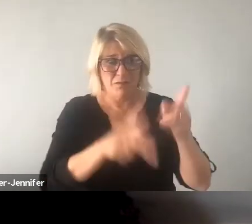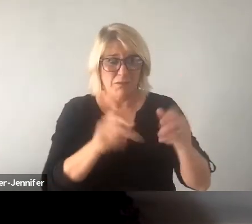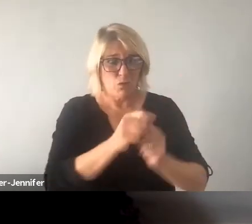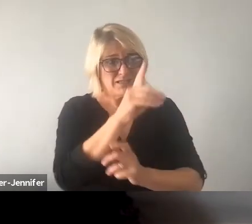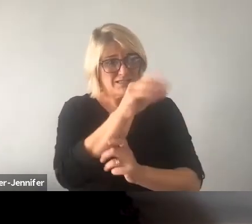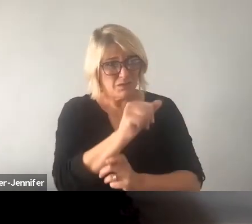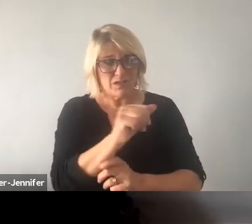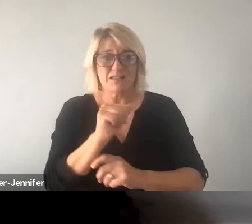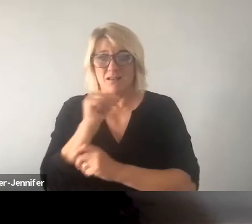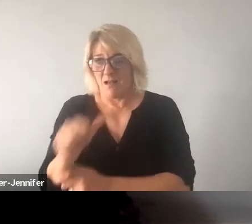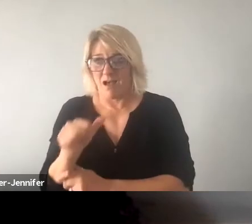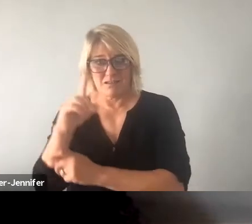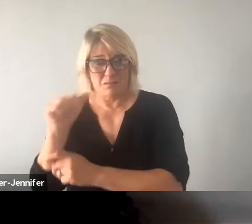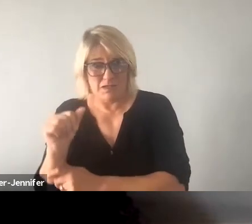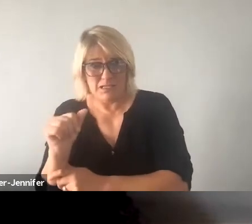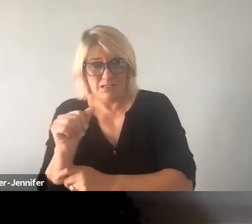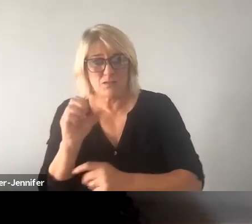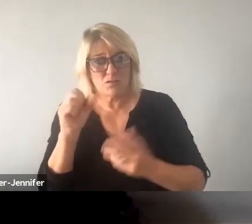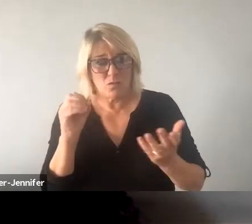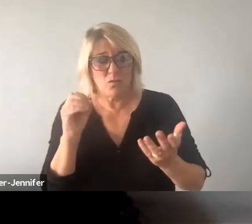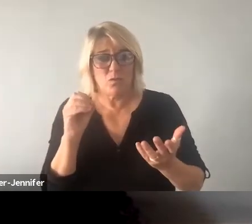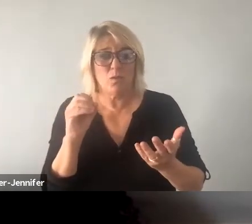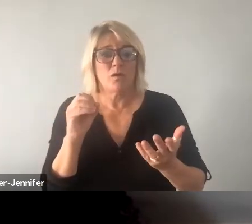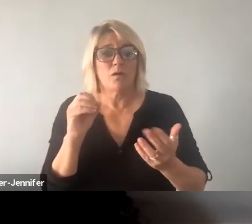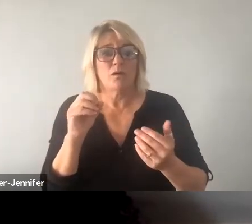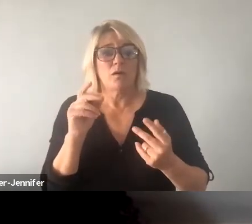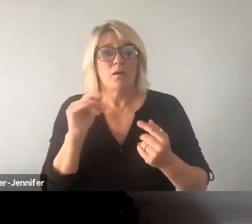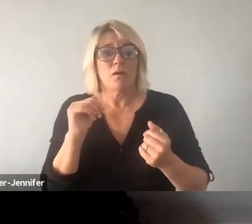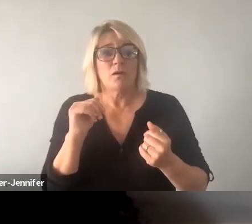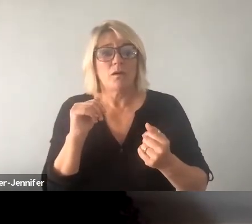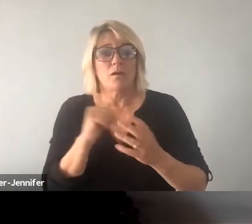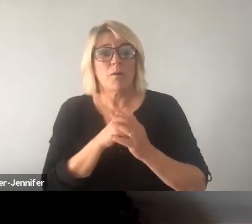COVID is affecting everyone. It's touching everyone. People with